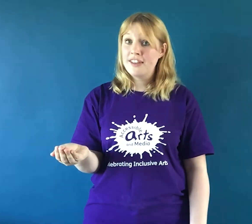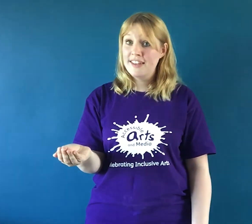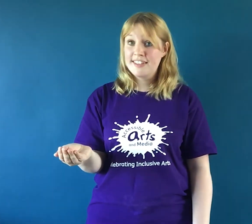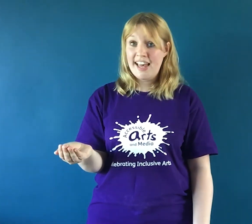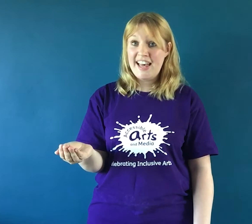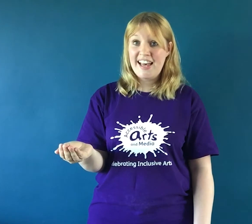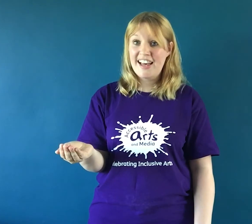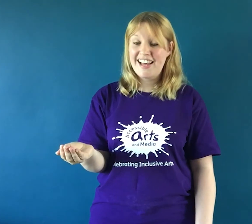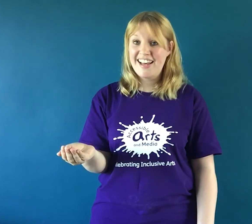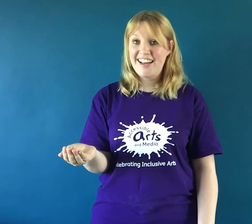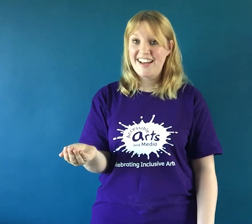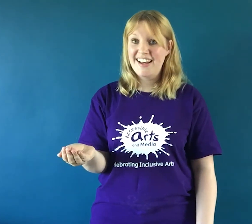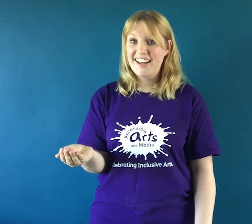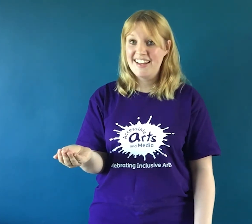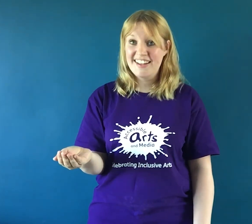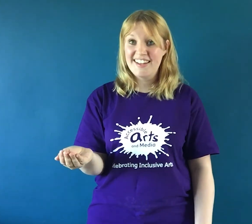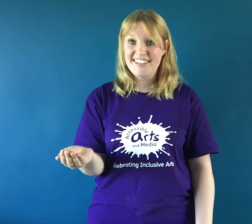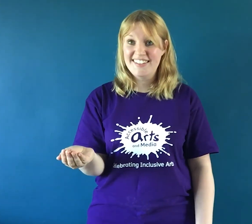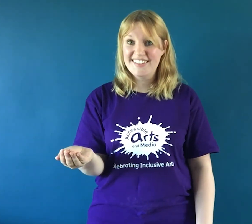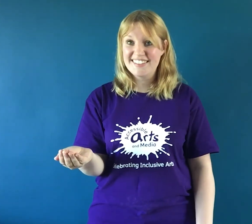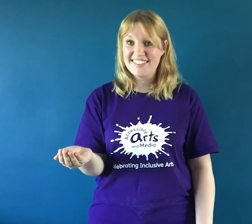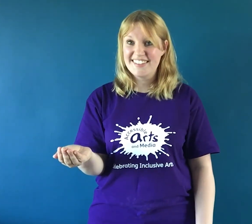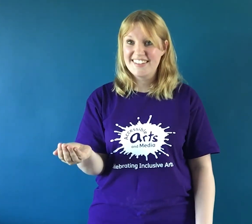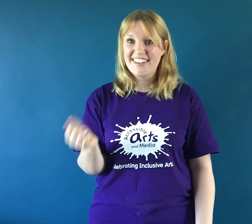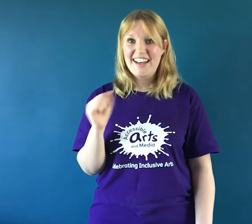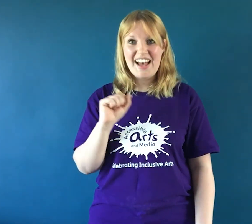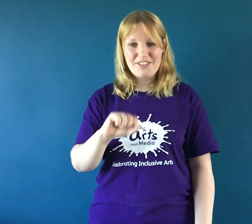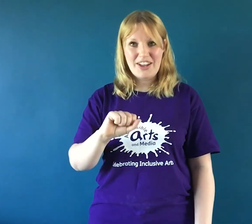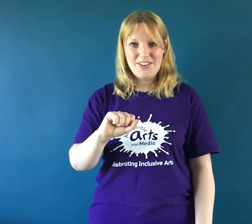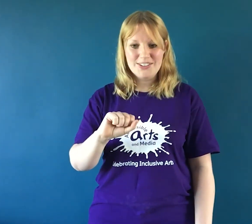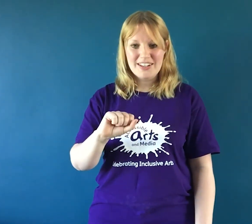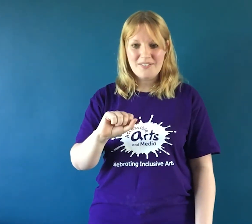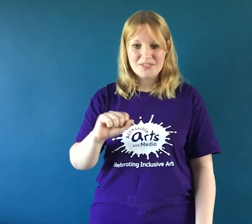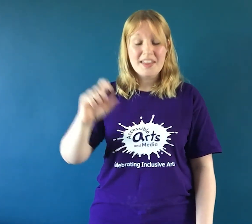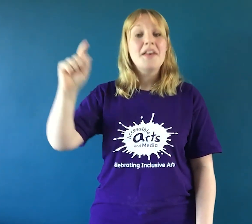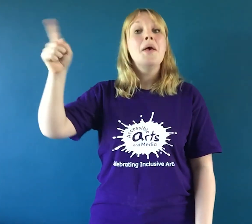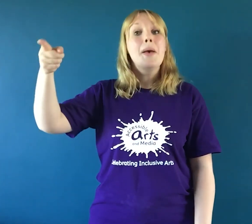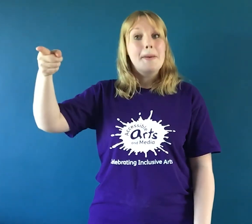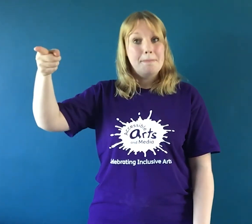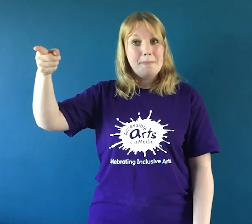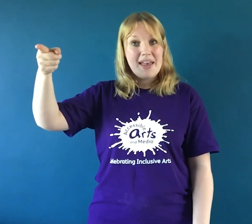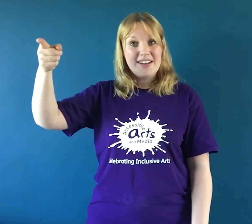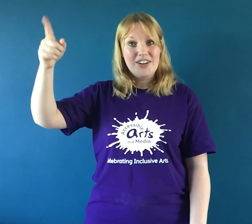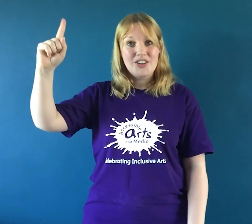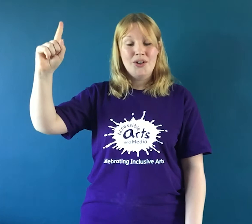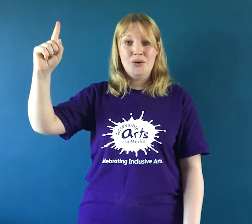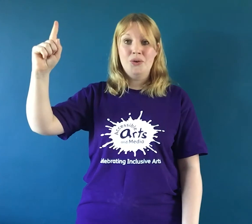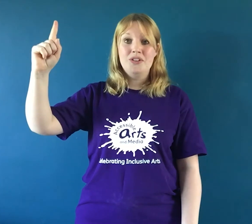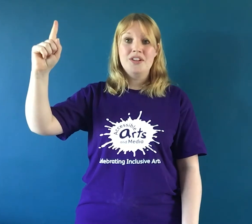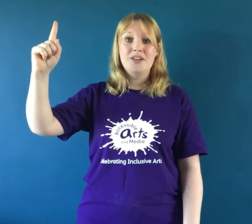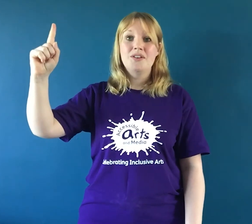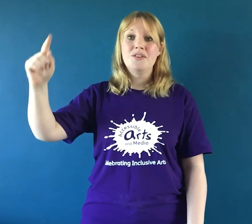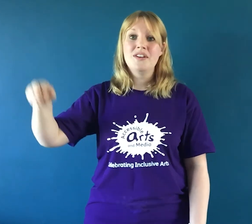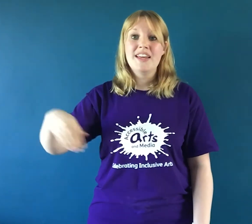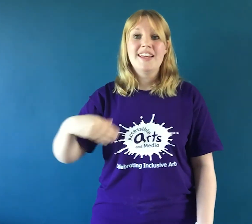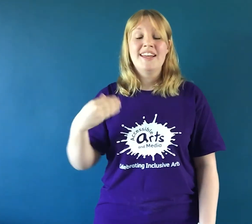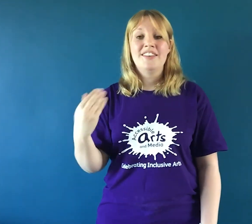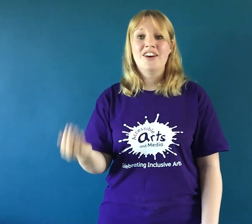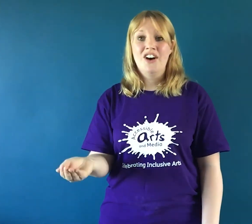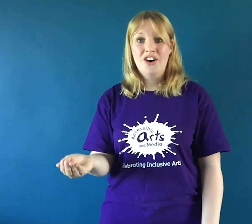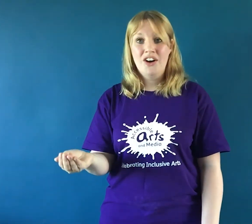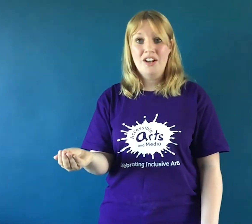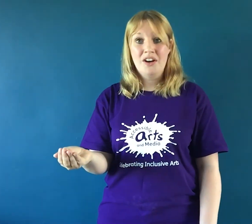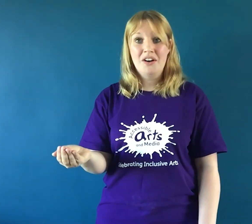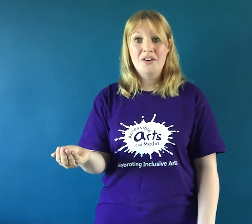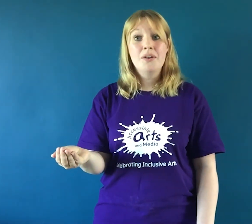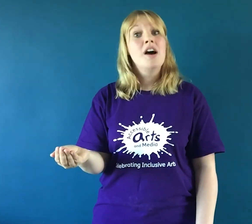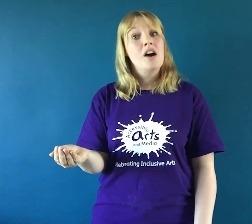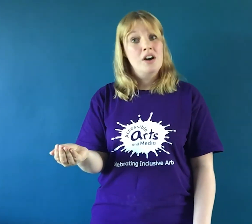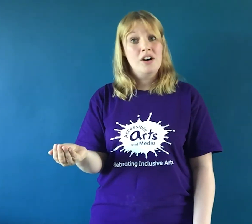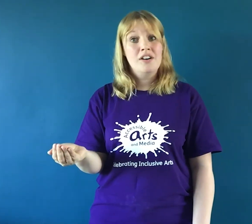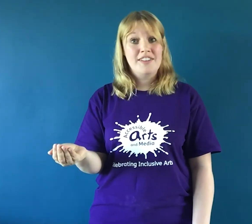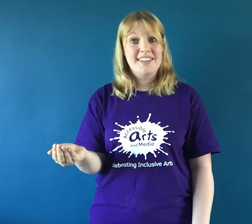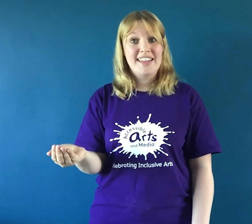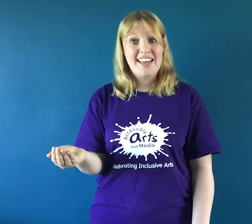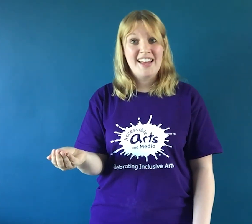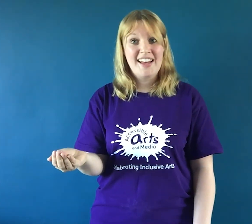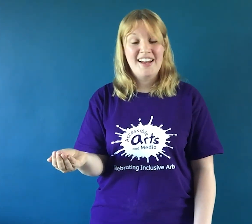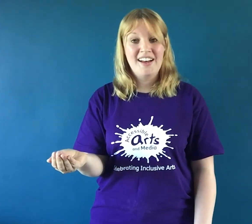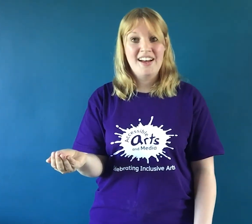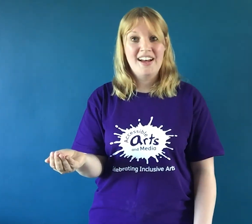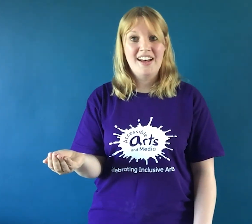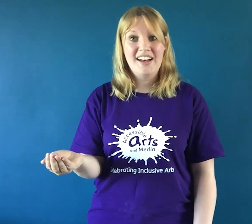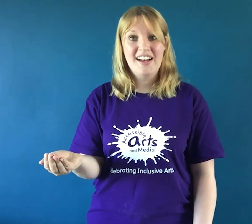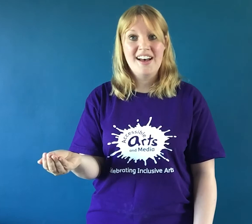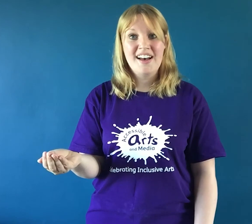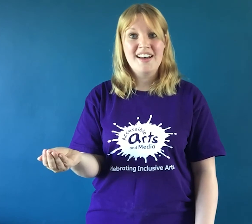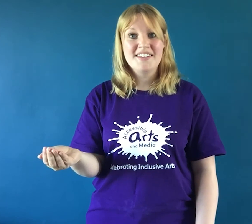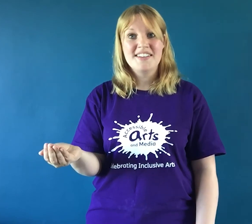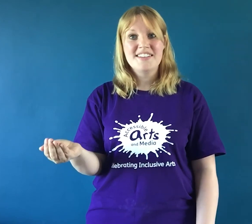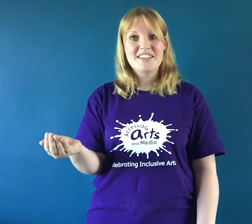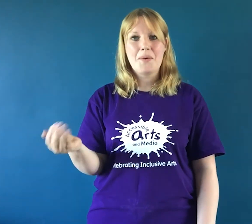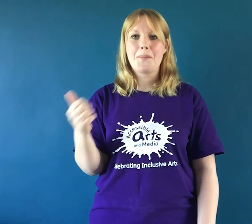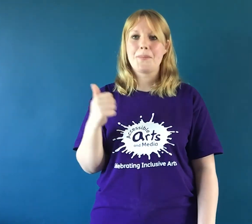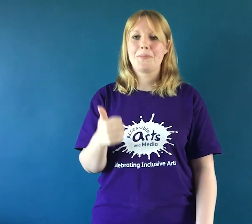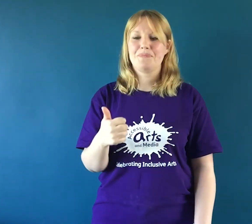his hand. Have a go your turn. May God hold you in the hollow of his hand.